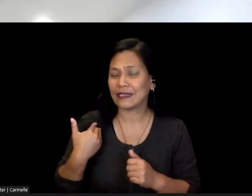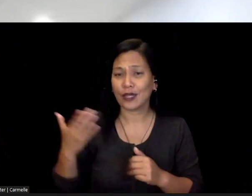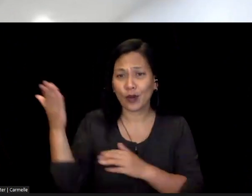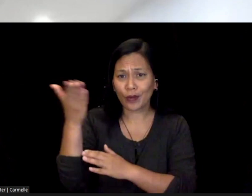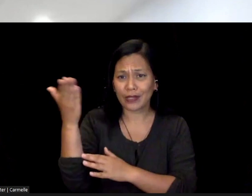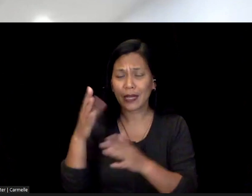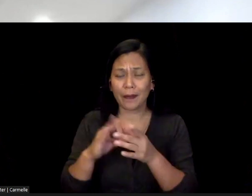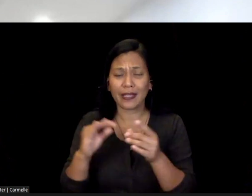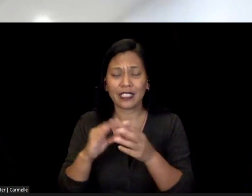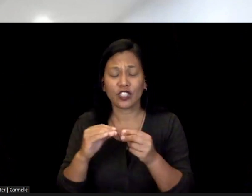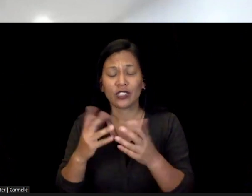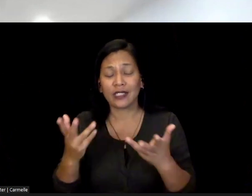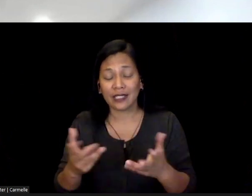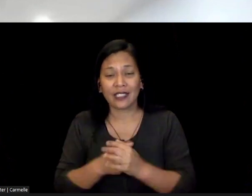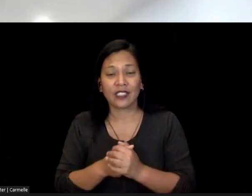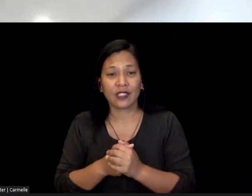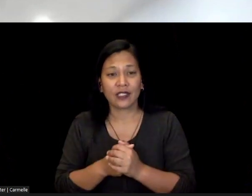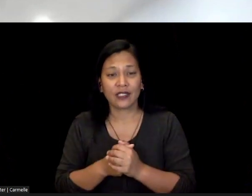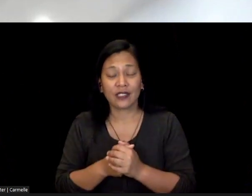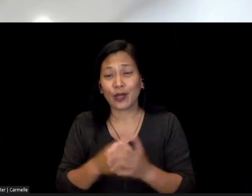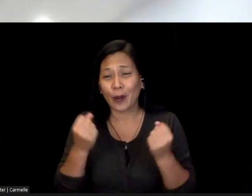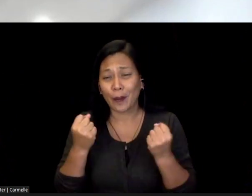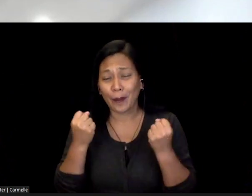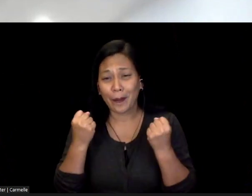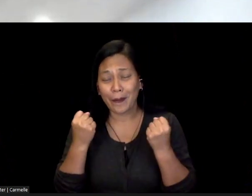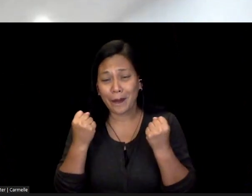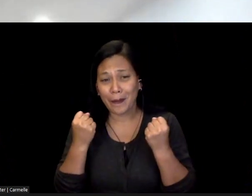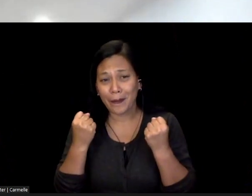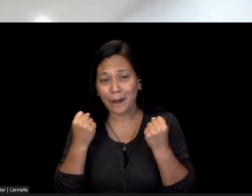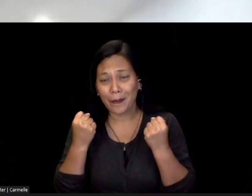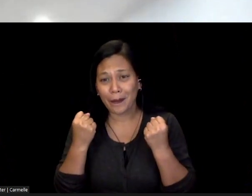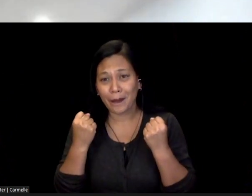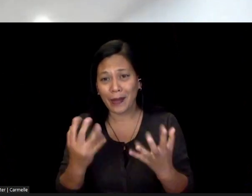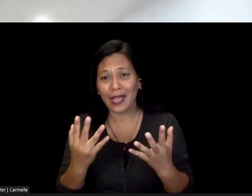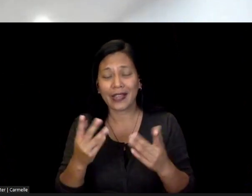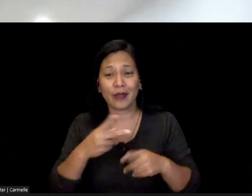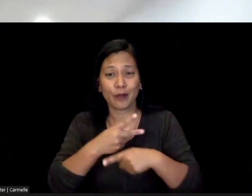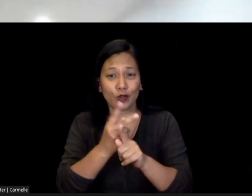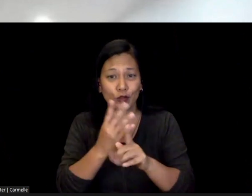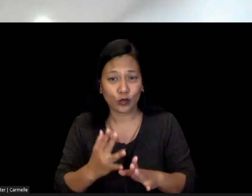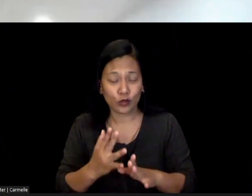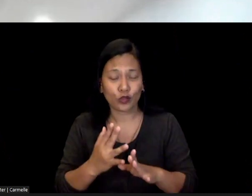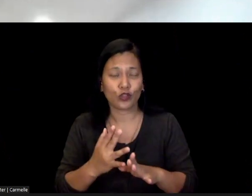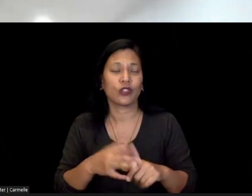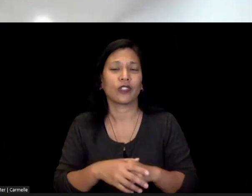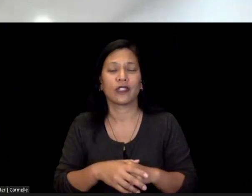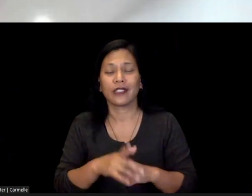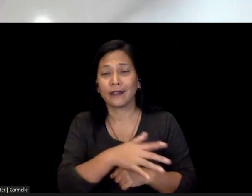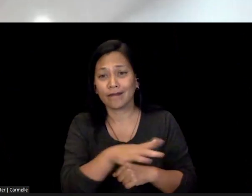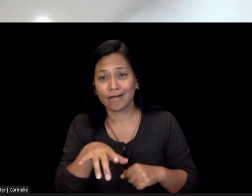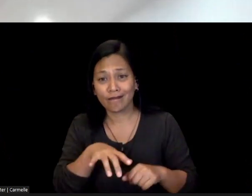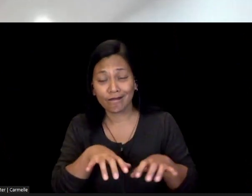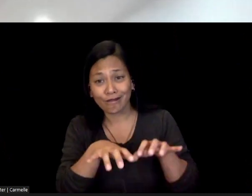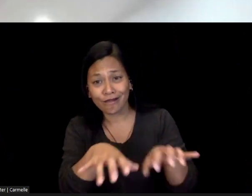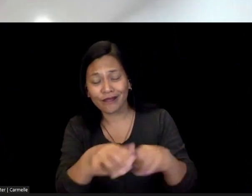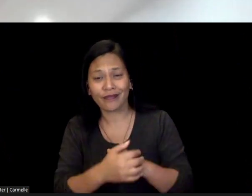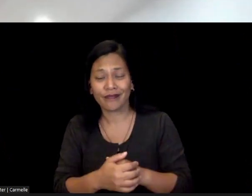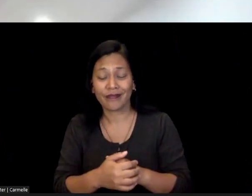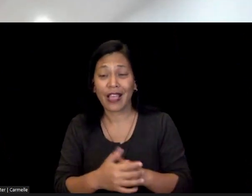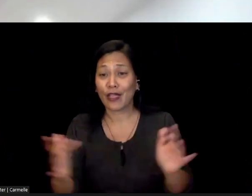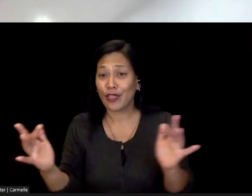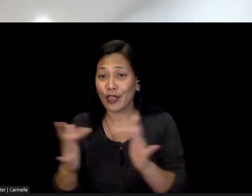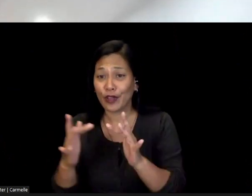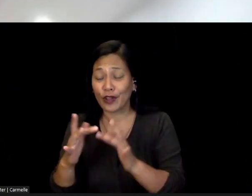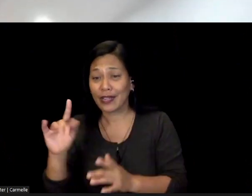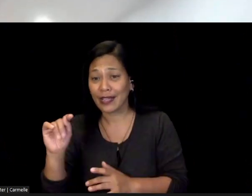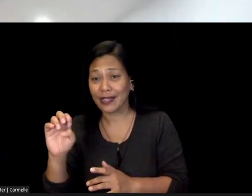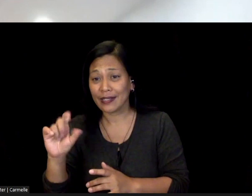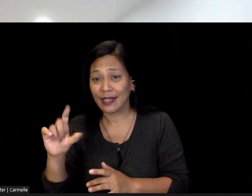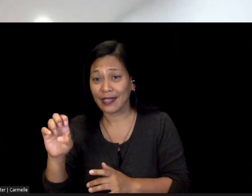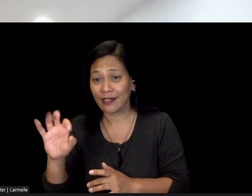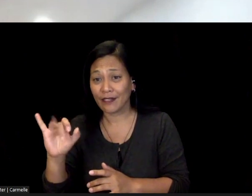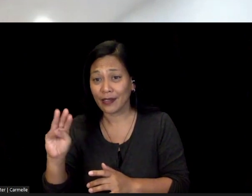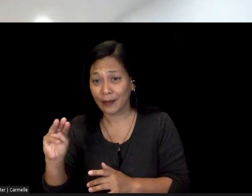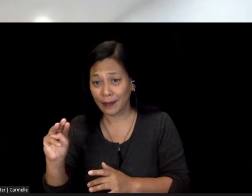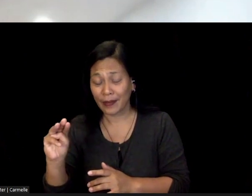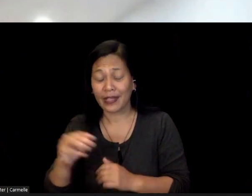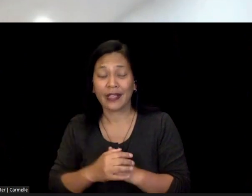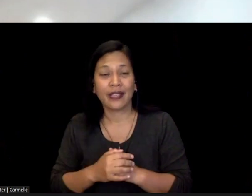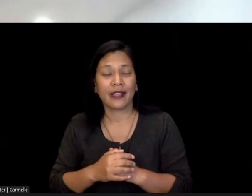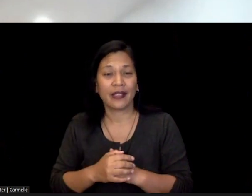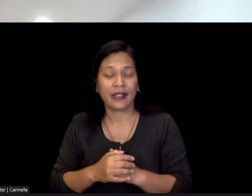it just so many producers that I've spoken to and that call Telefilm that actually are the recipients of the applications.